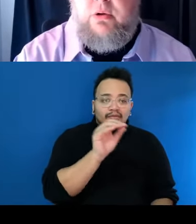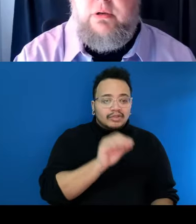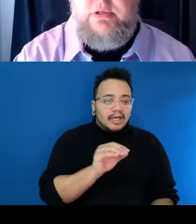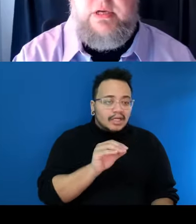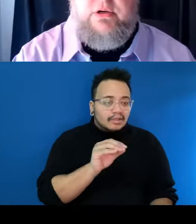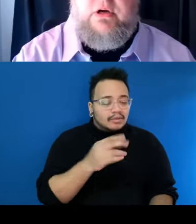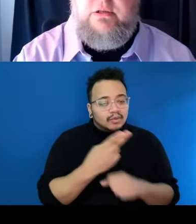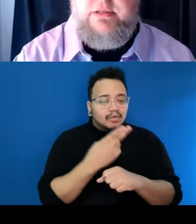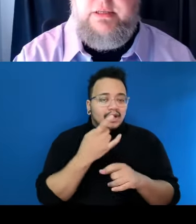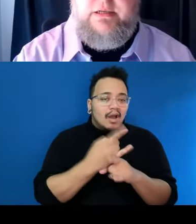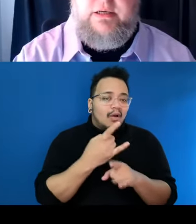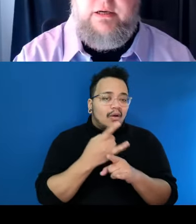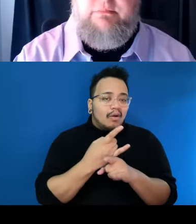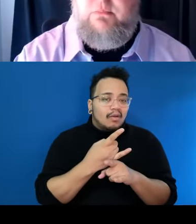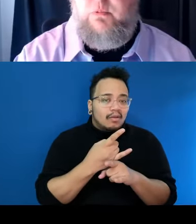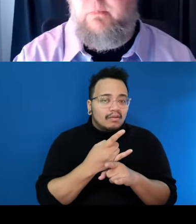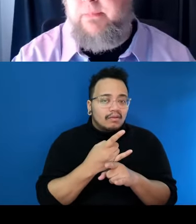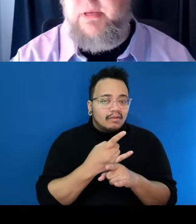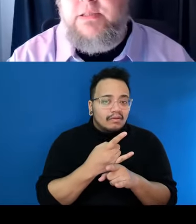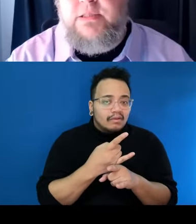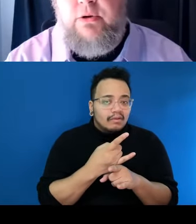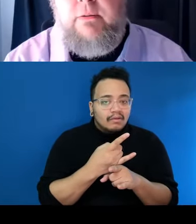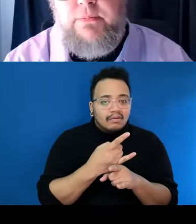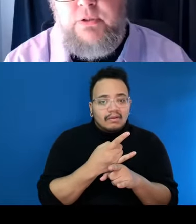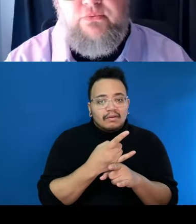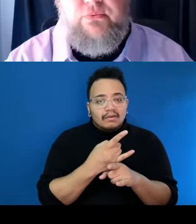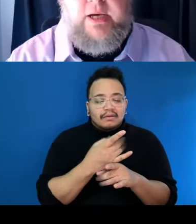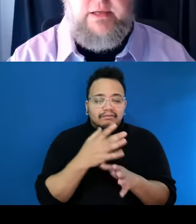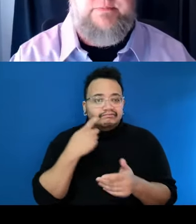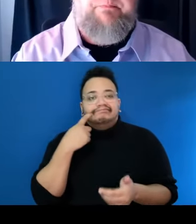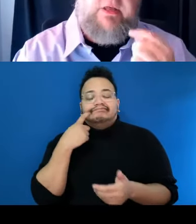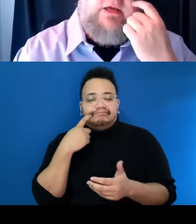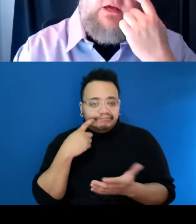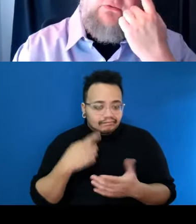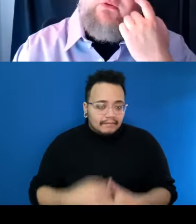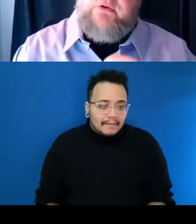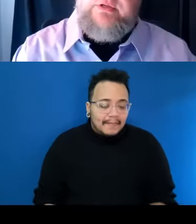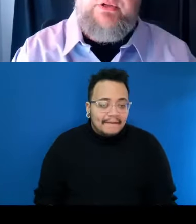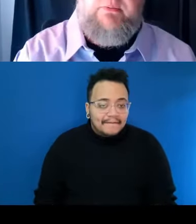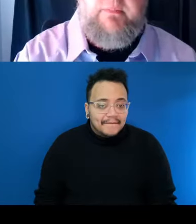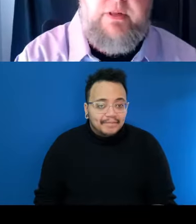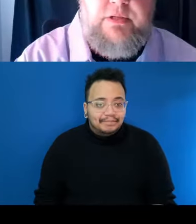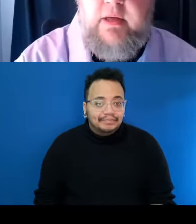or use alcohol in what might be considered abusive ways. For folks in the general population